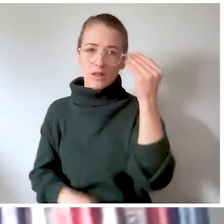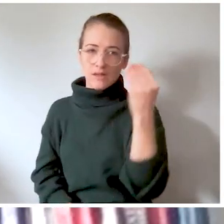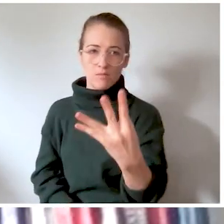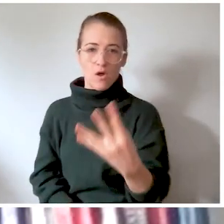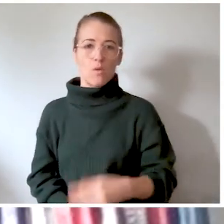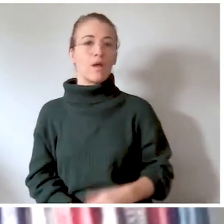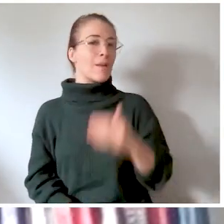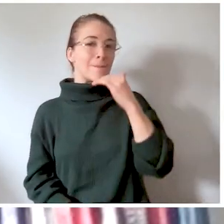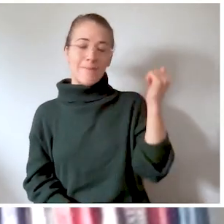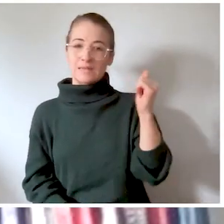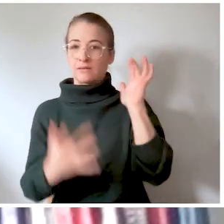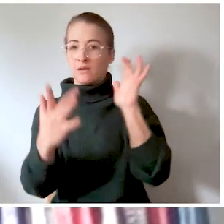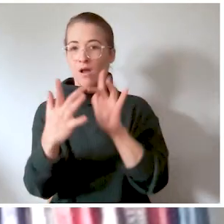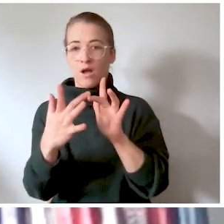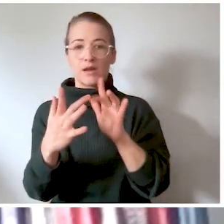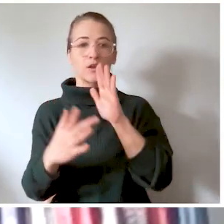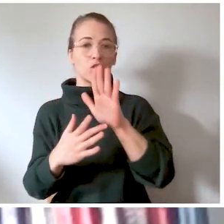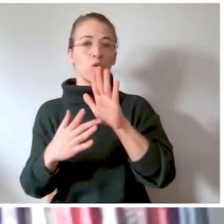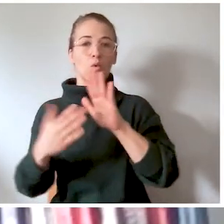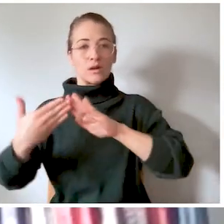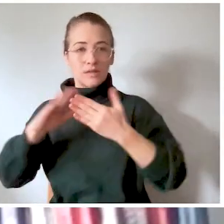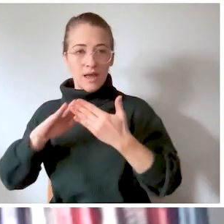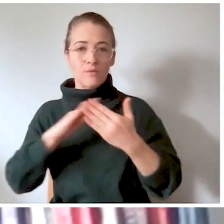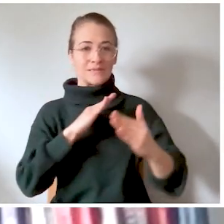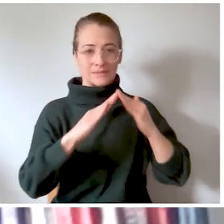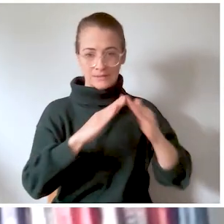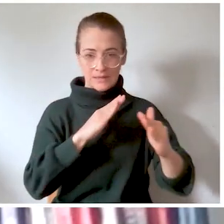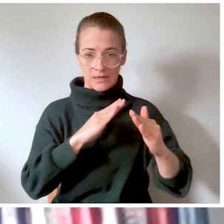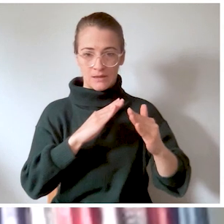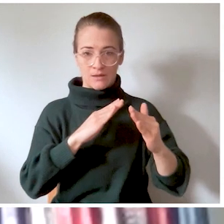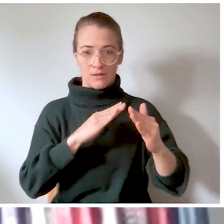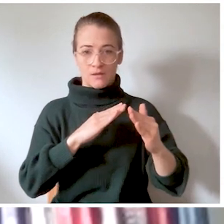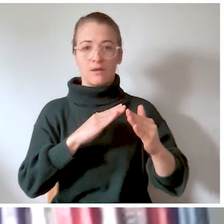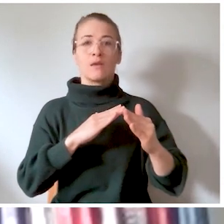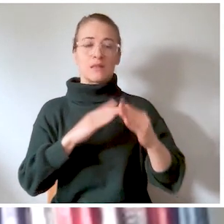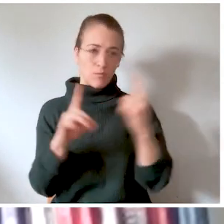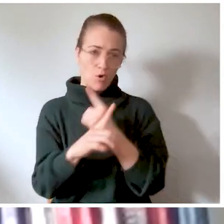just reach out to your town or your city in the proper format.